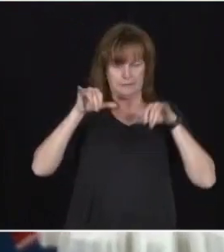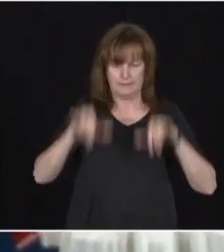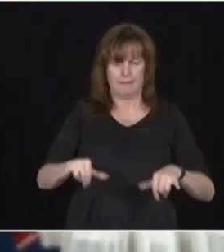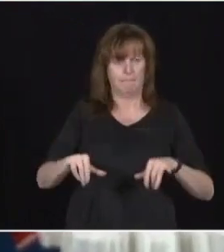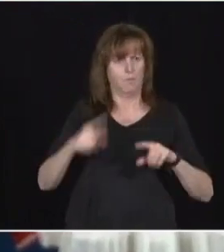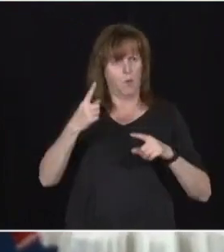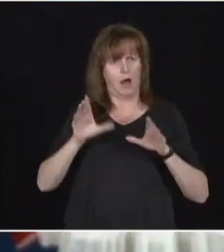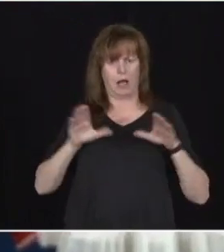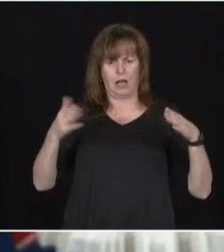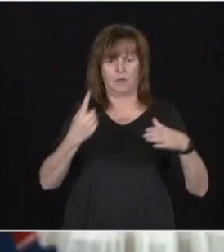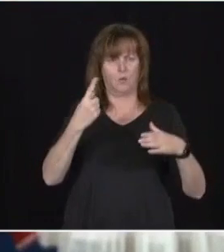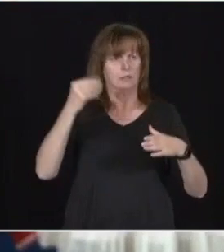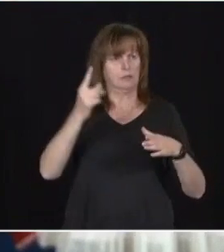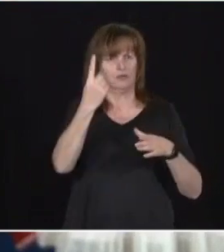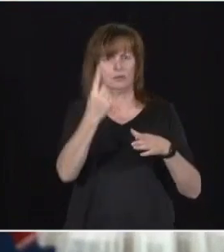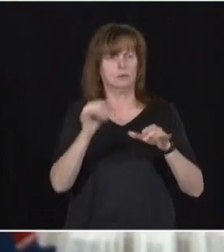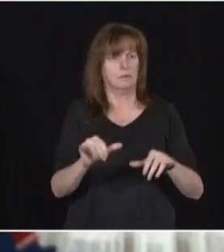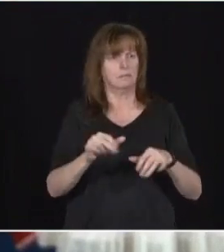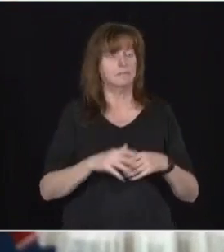the same student so they have continuity.